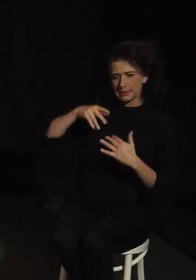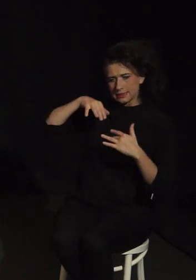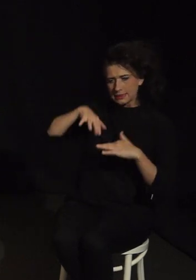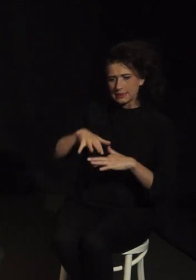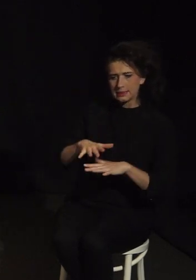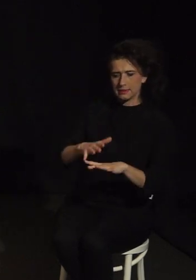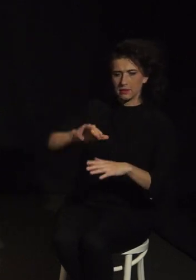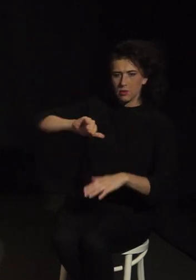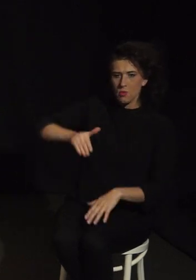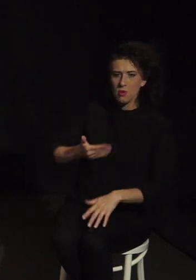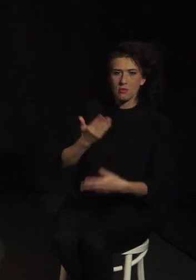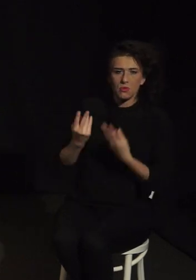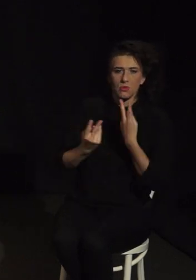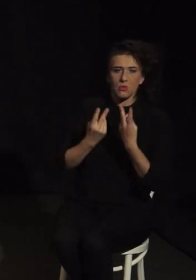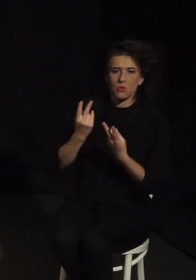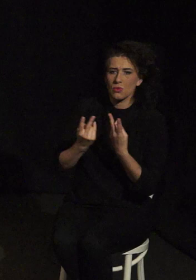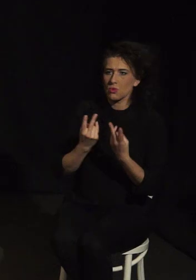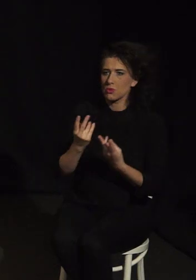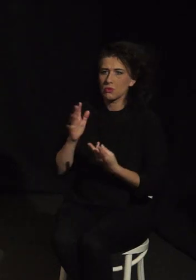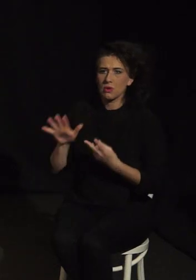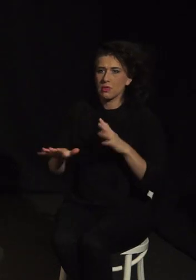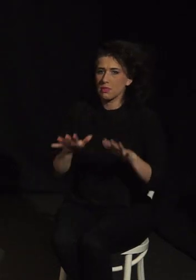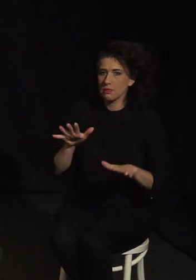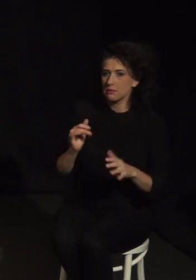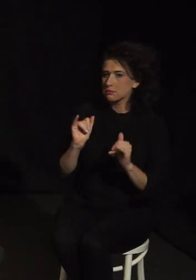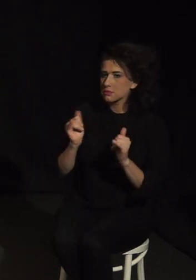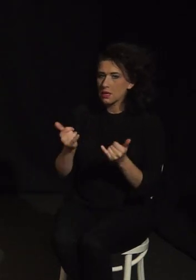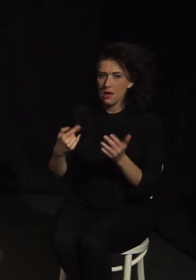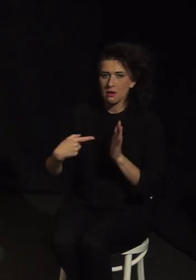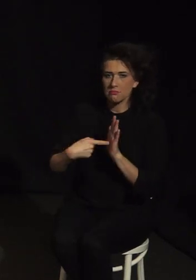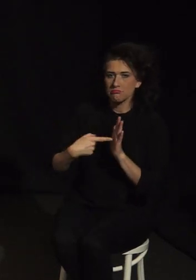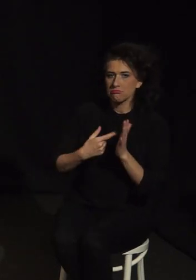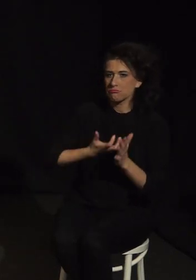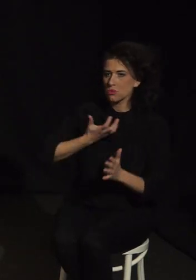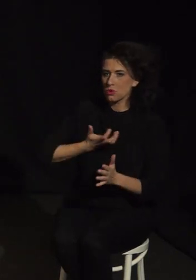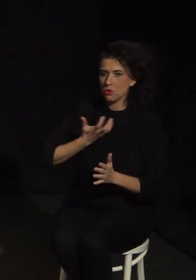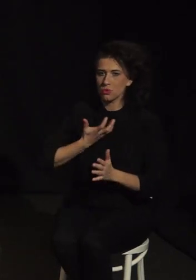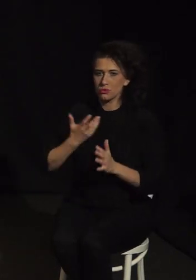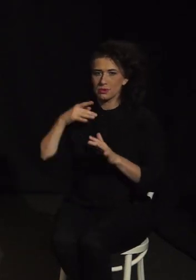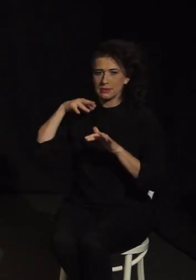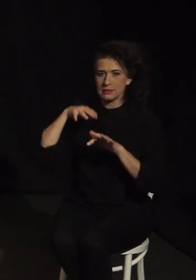You look for a way to reach it. You are fascinated by it there.